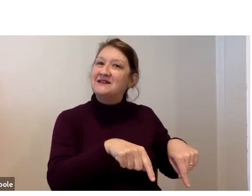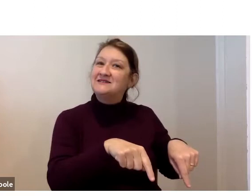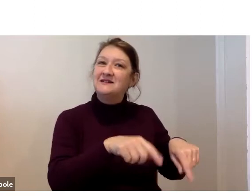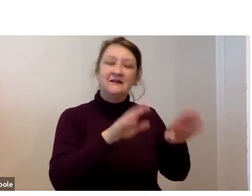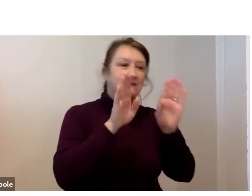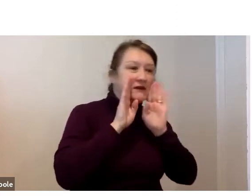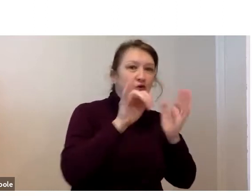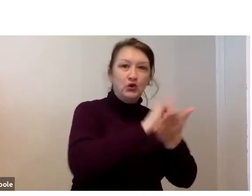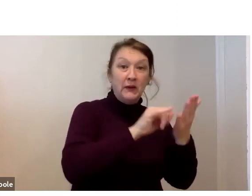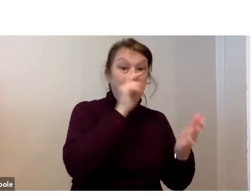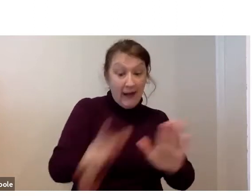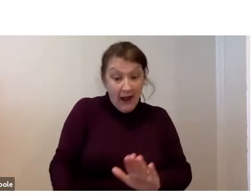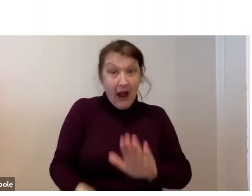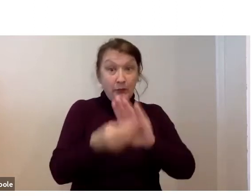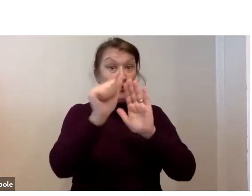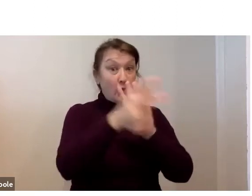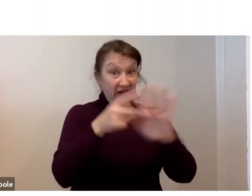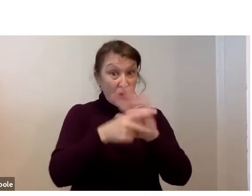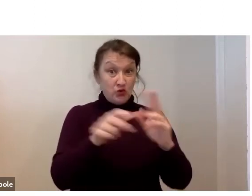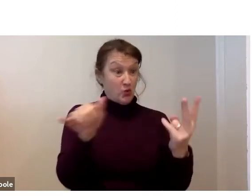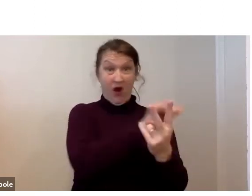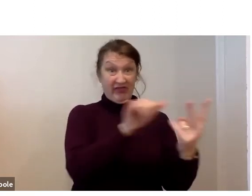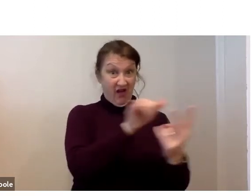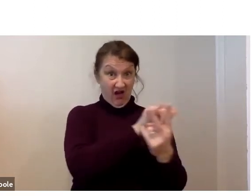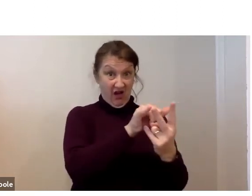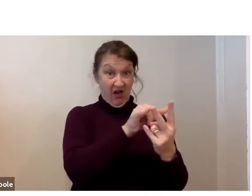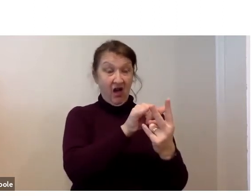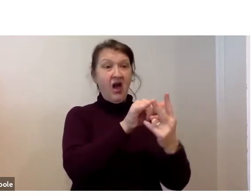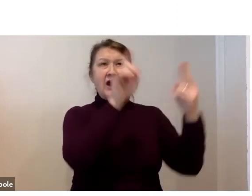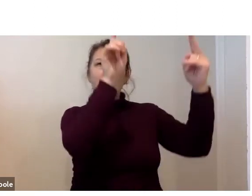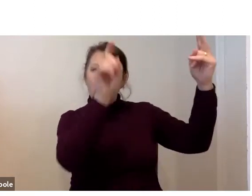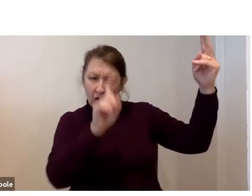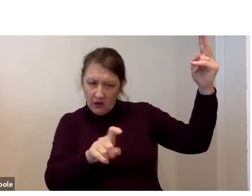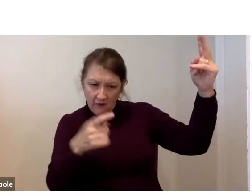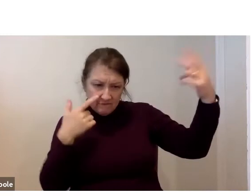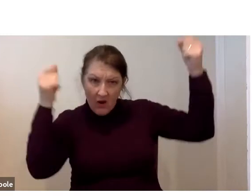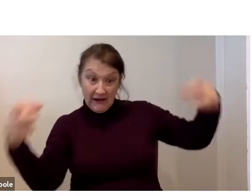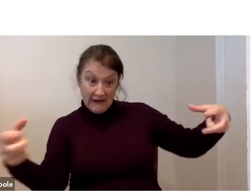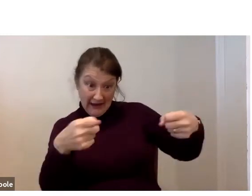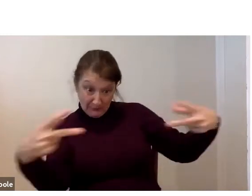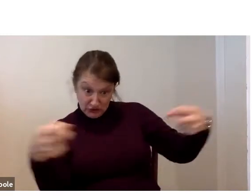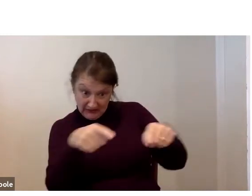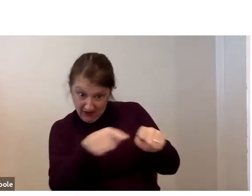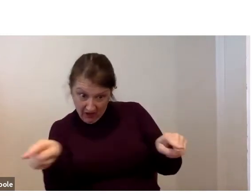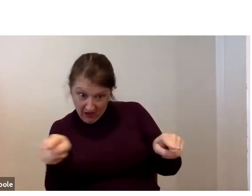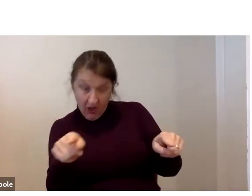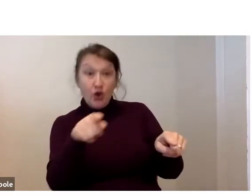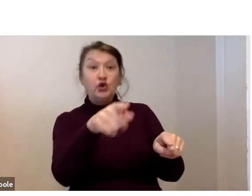video and you can go through to the captioning section and you just have to make a few changes usually.